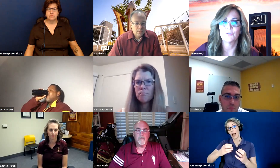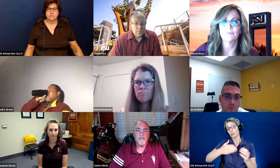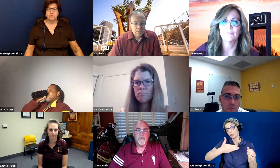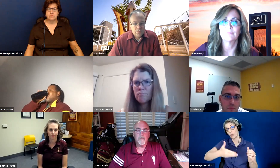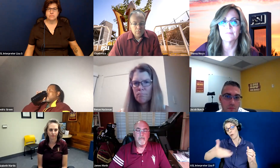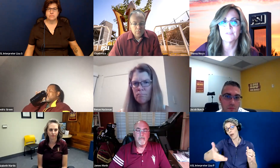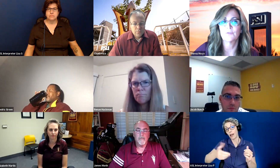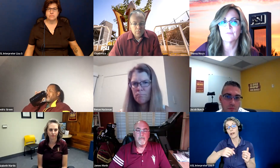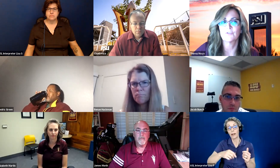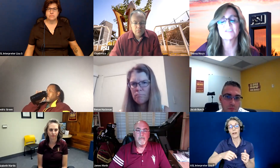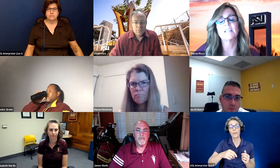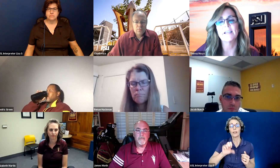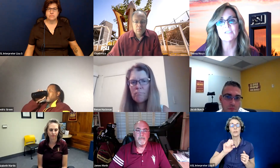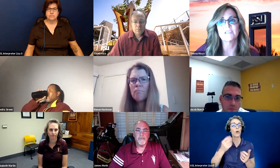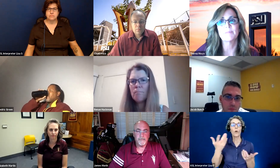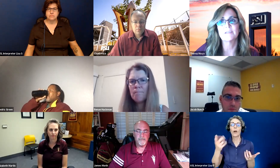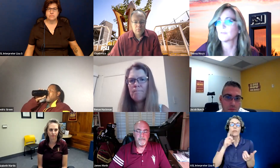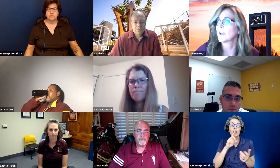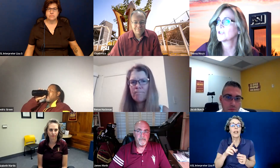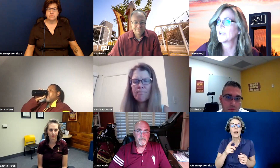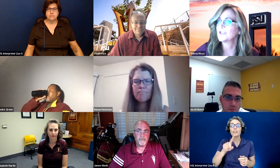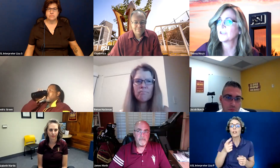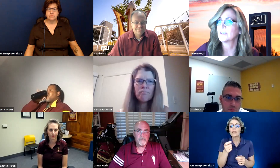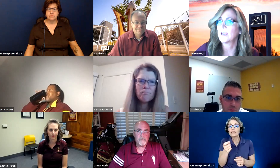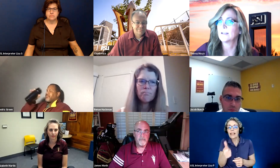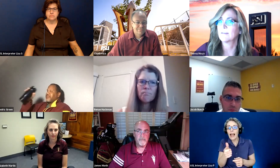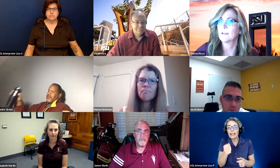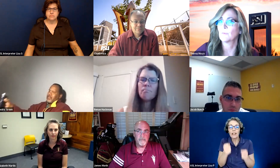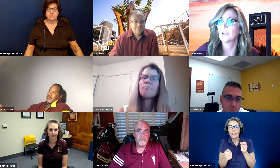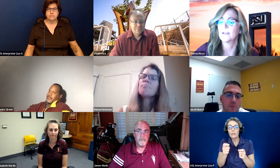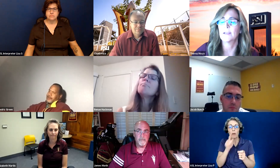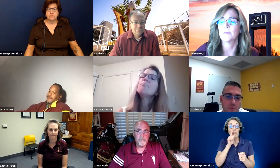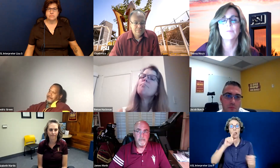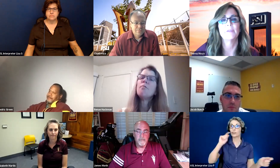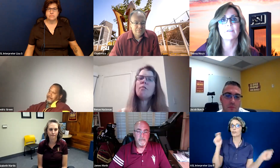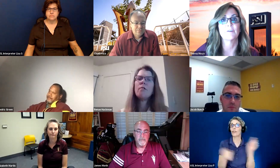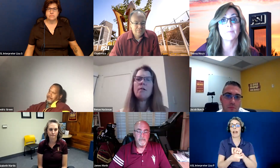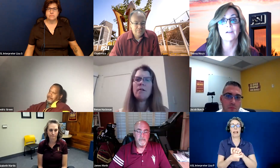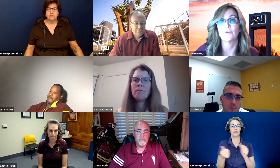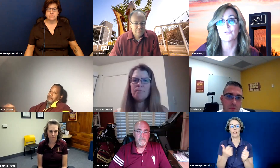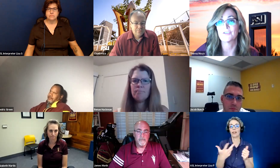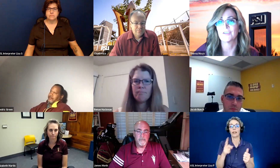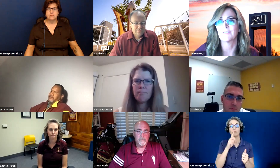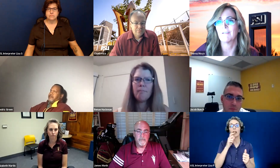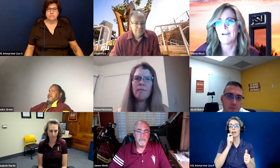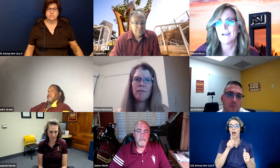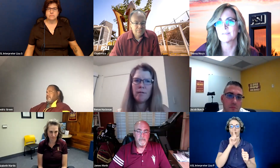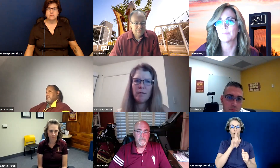So, they're just slight adjustments. We're not changing anything. It wouldn't be a fundamental alteration of the class,